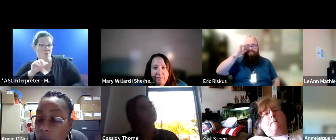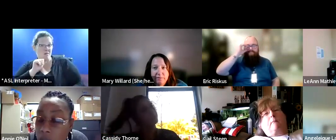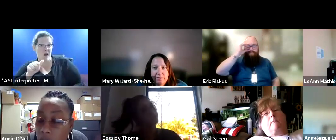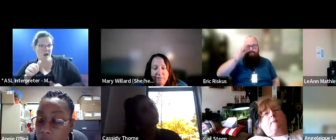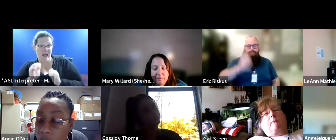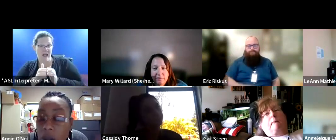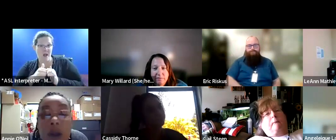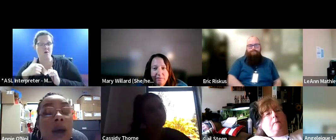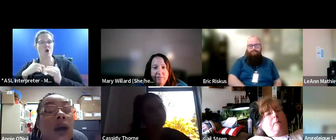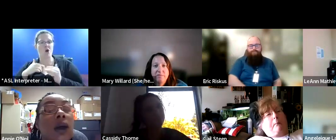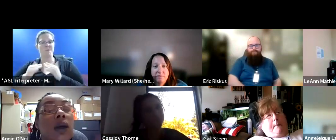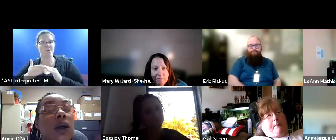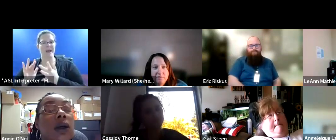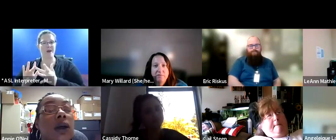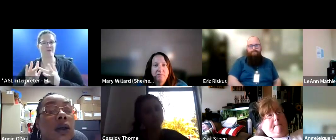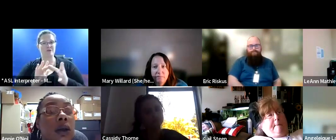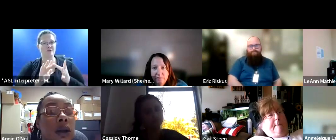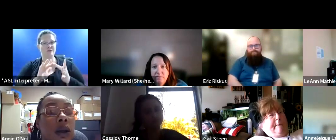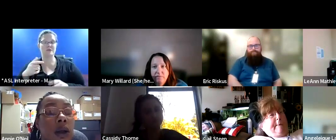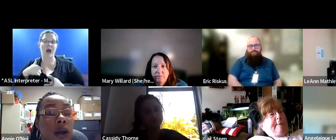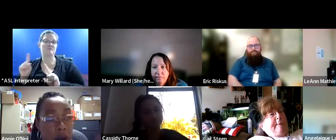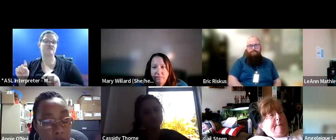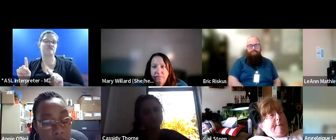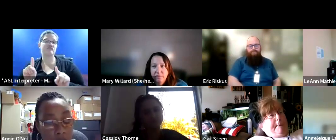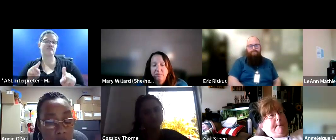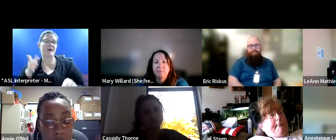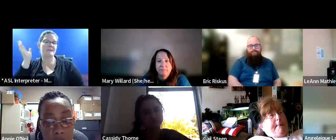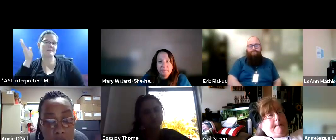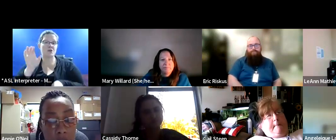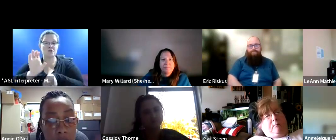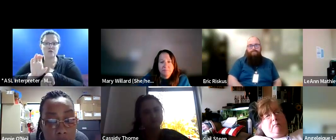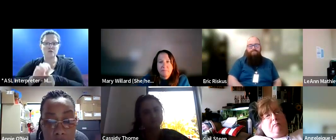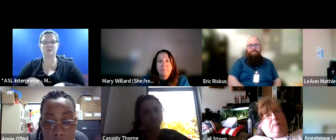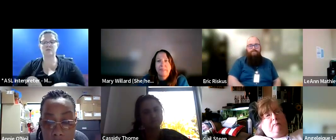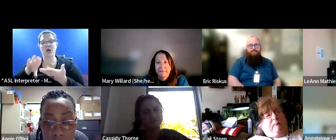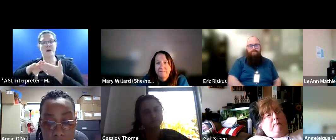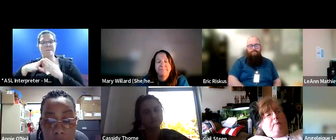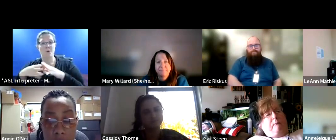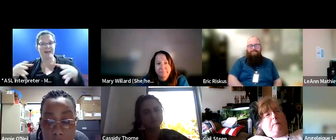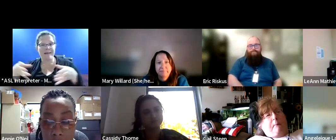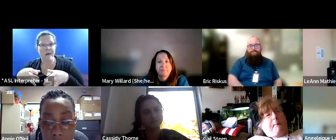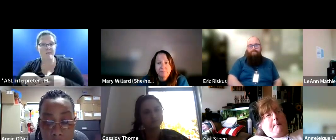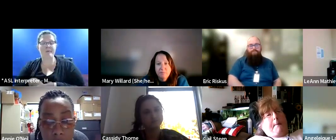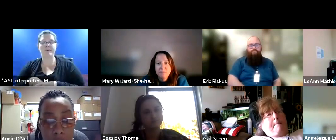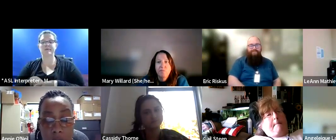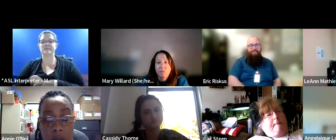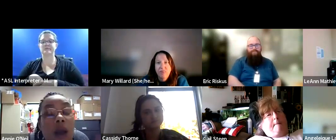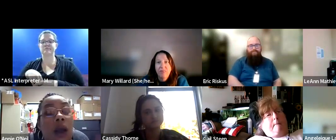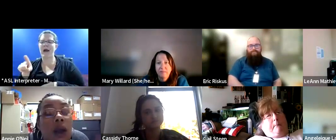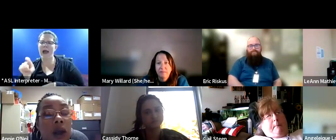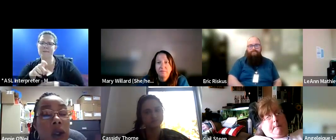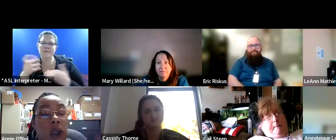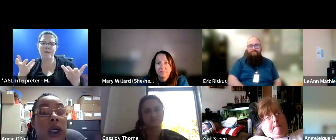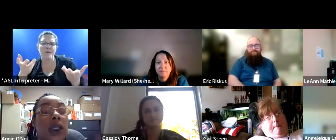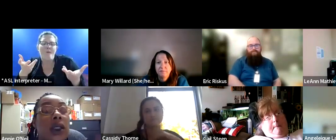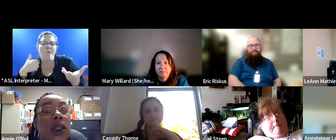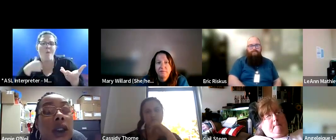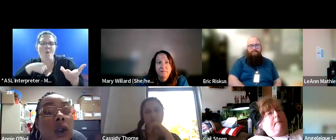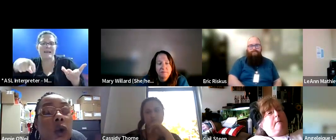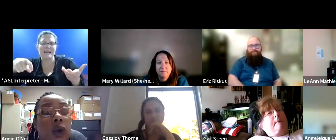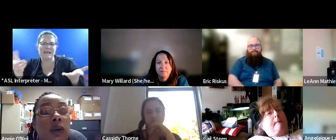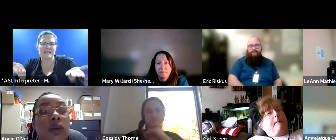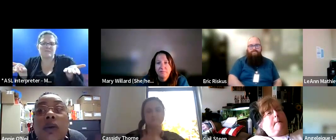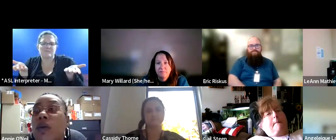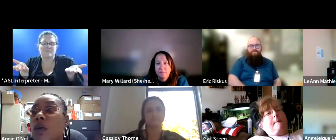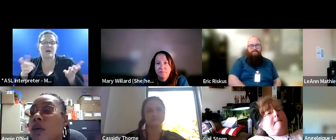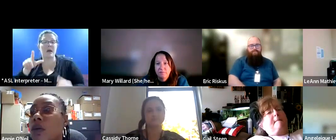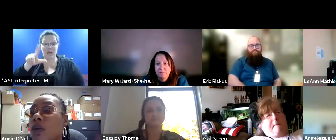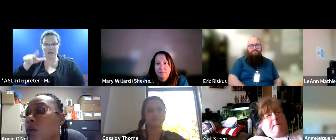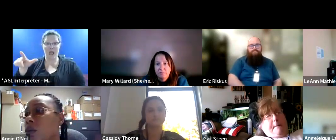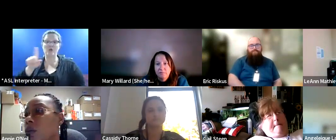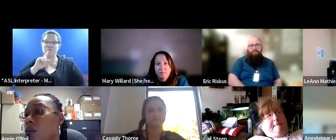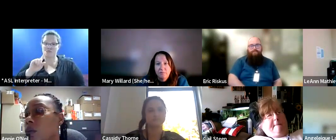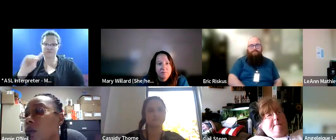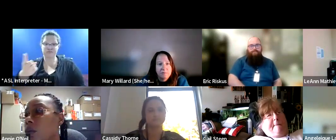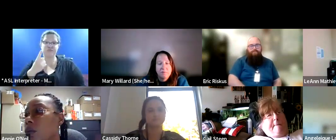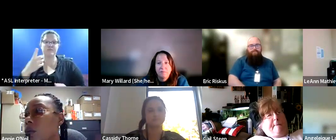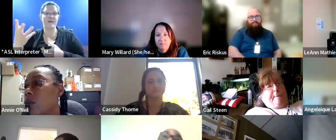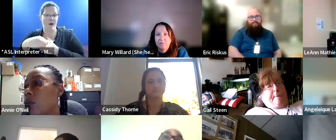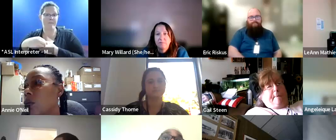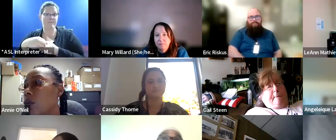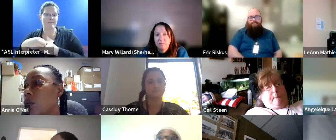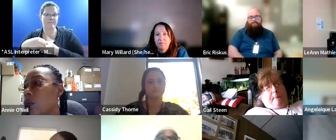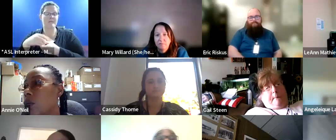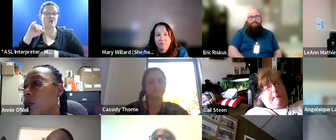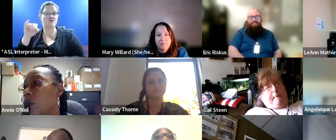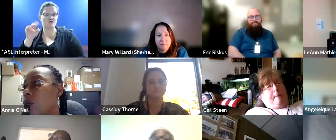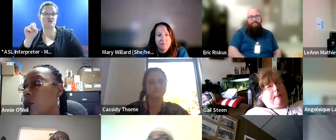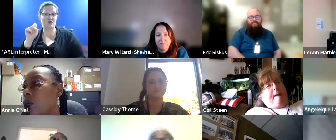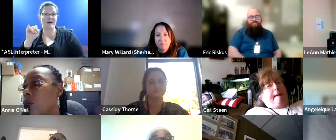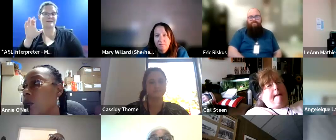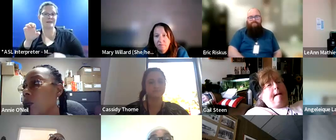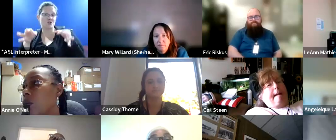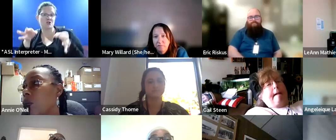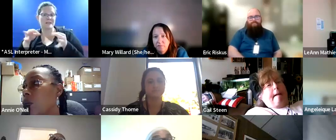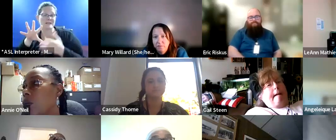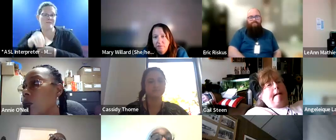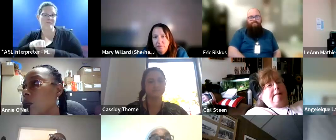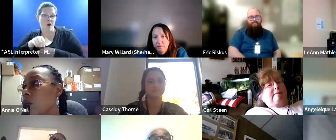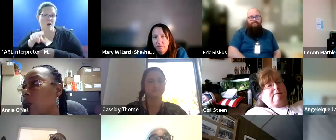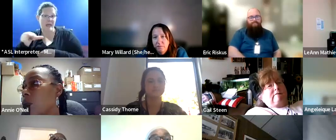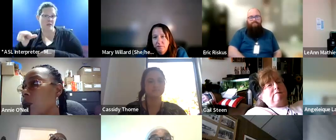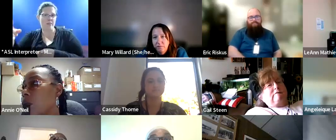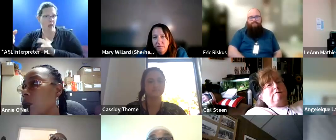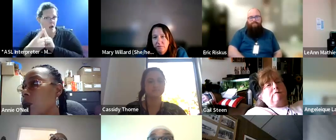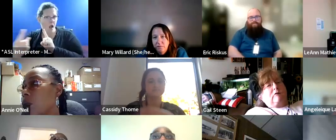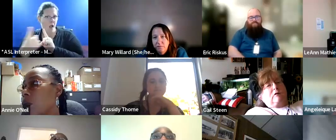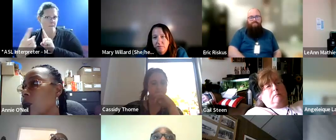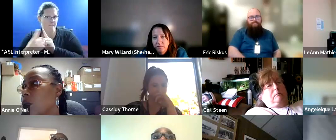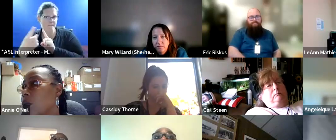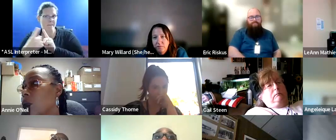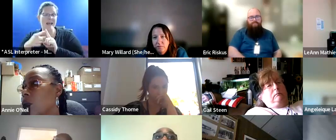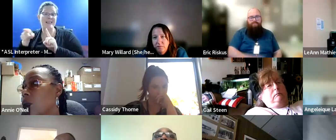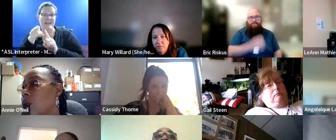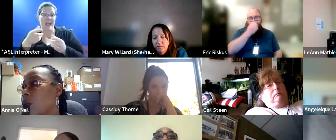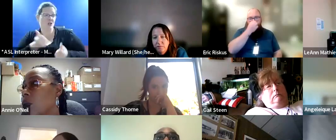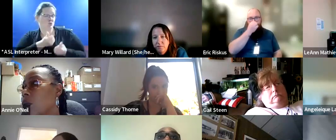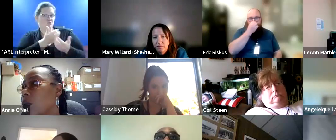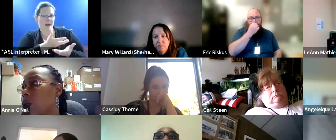THEY WERE WONDERING HOW DO YOU GO GETTING THAT LIST OF PRIVATE LANDLORDS?